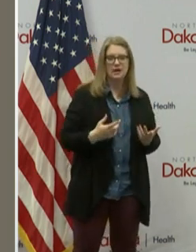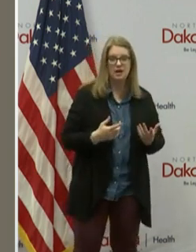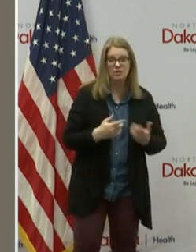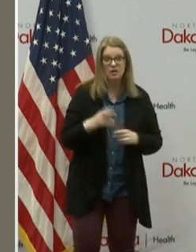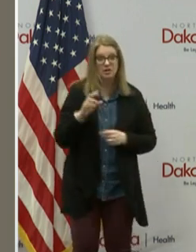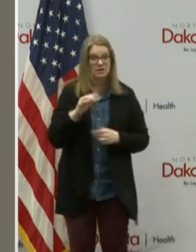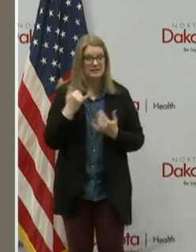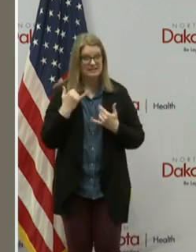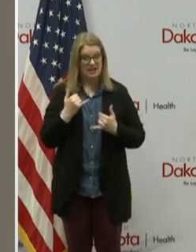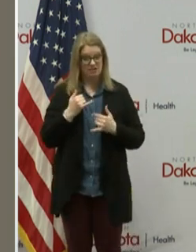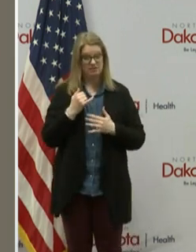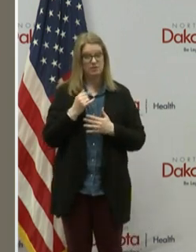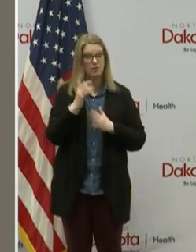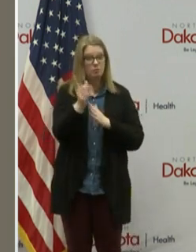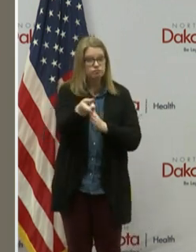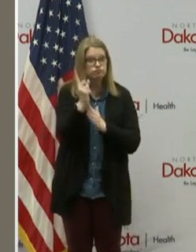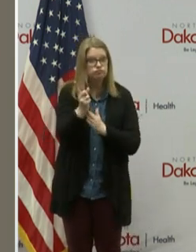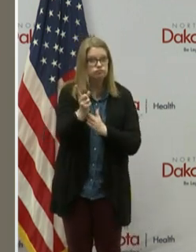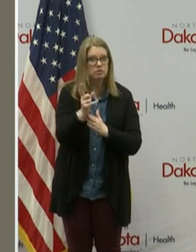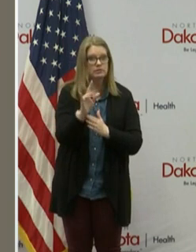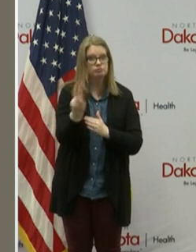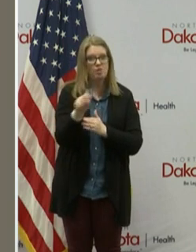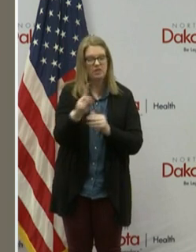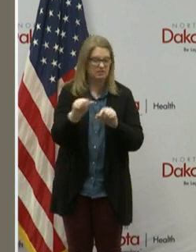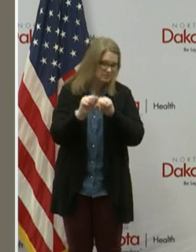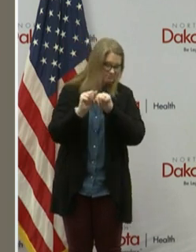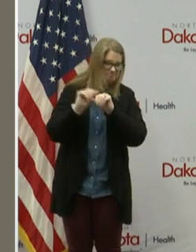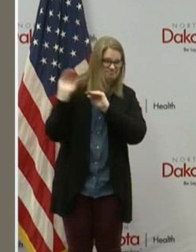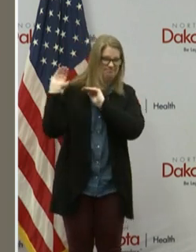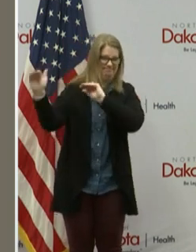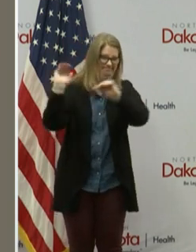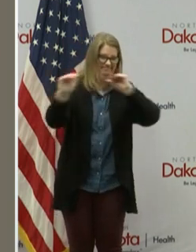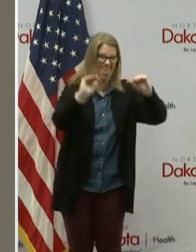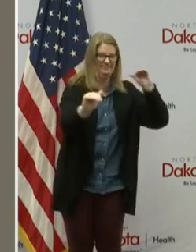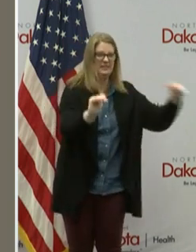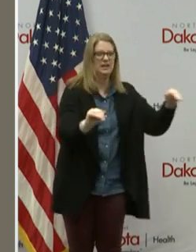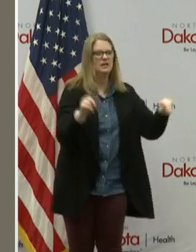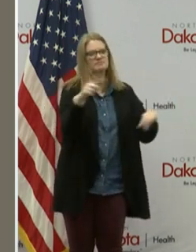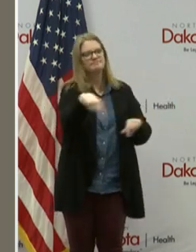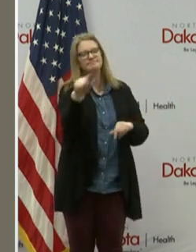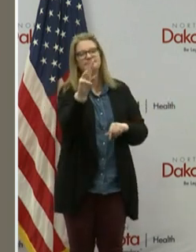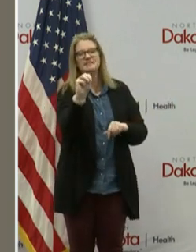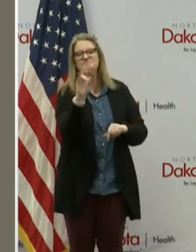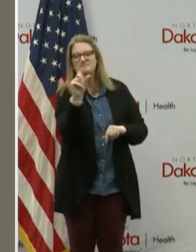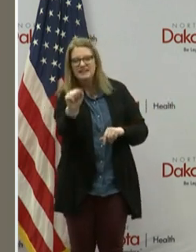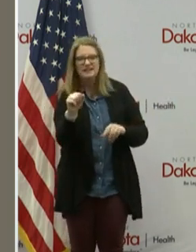THANK TO THE GREAT WORK OVER THERE IN THE COMMERCE